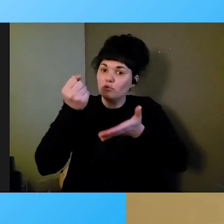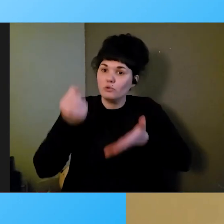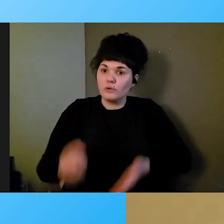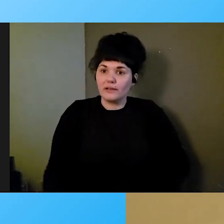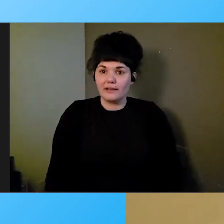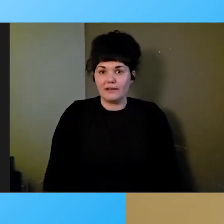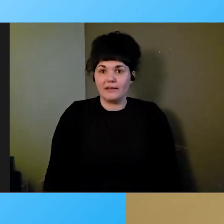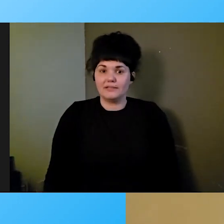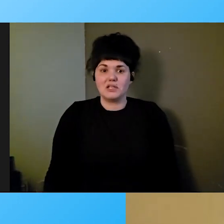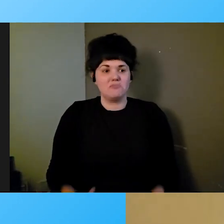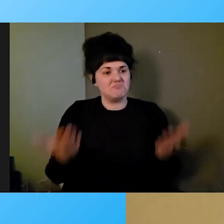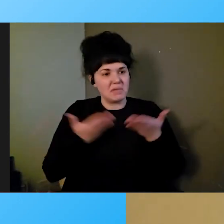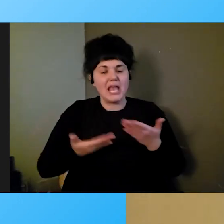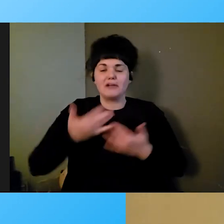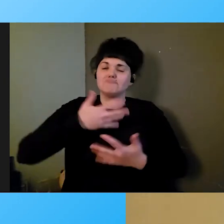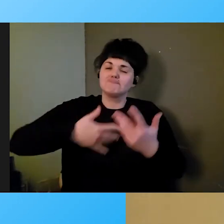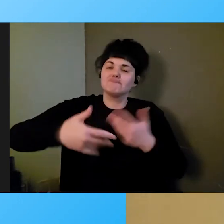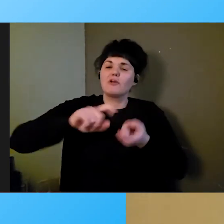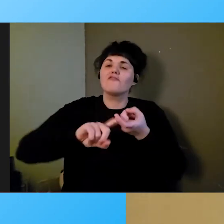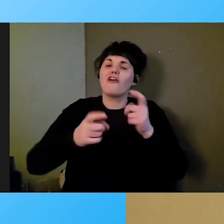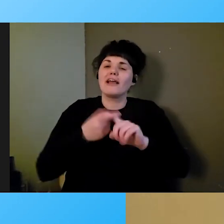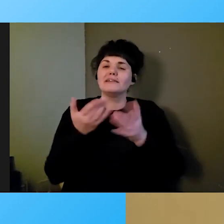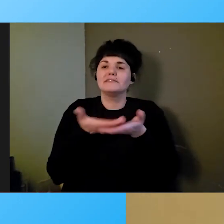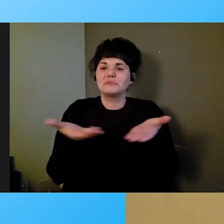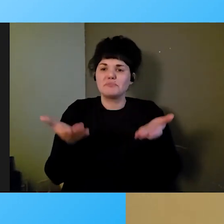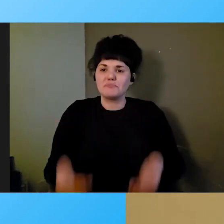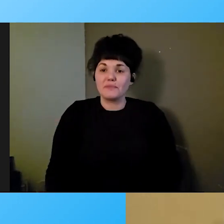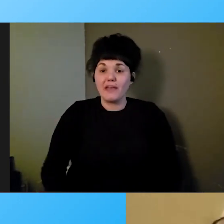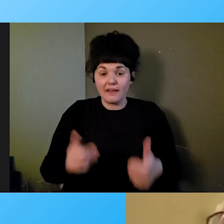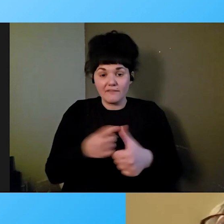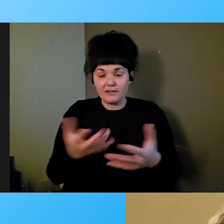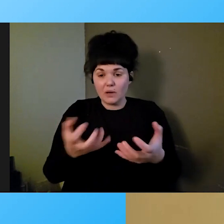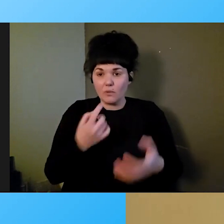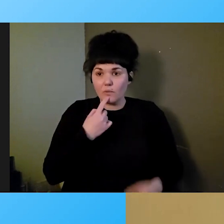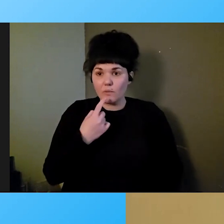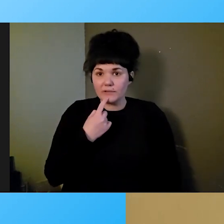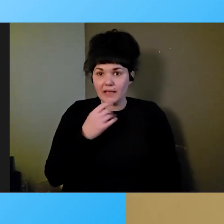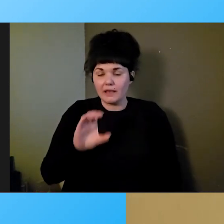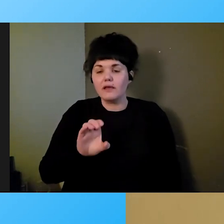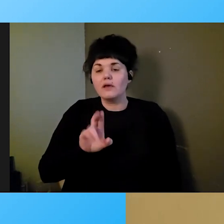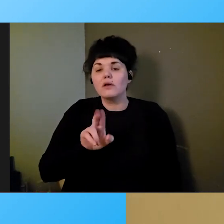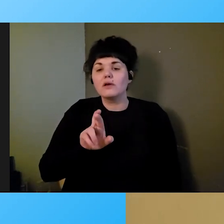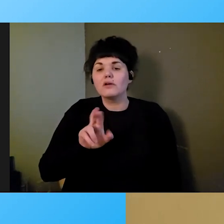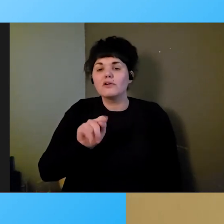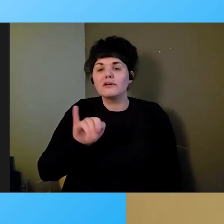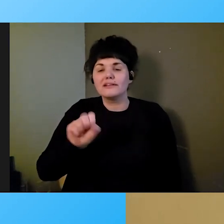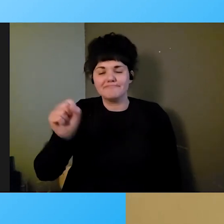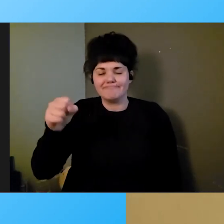to Disability Network and to be among friends. I will begin saying Curtis, yes, you and I